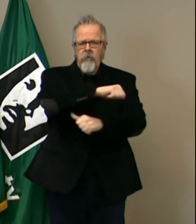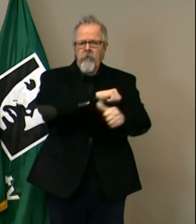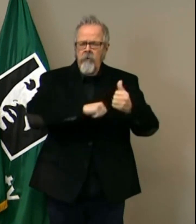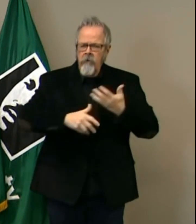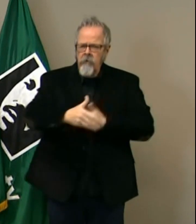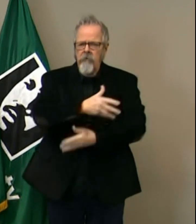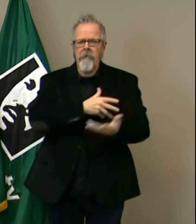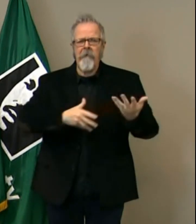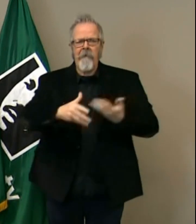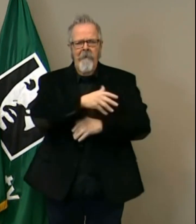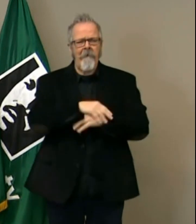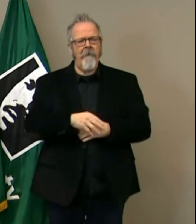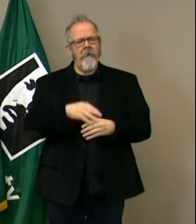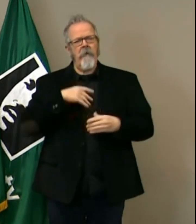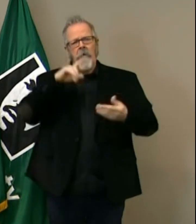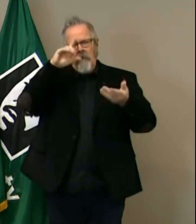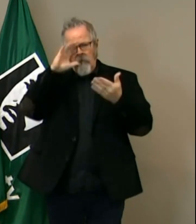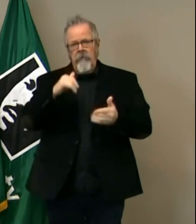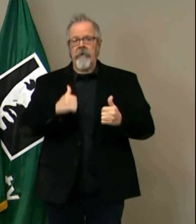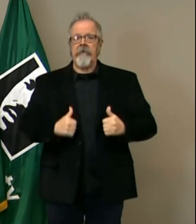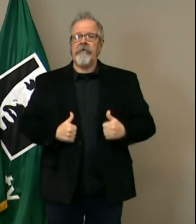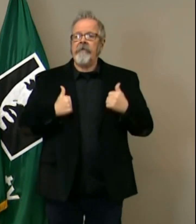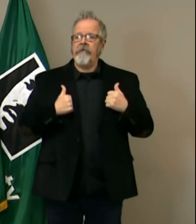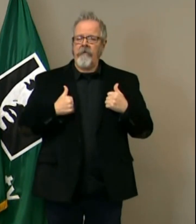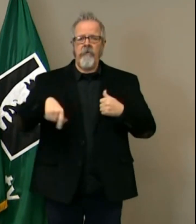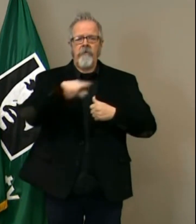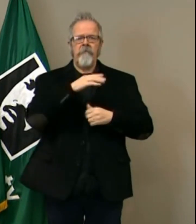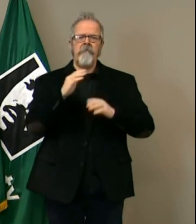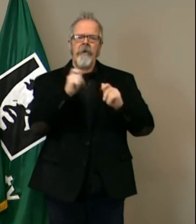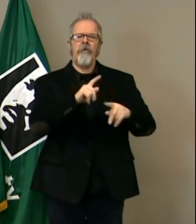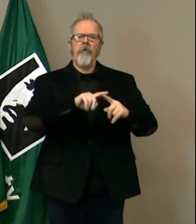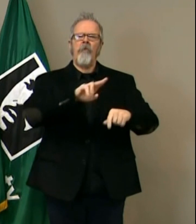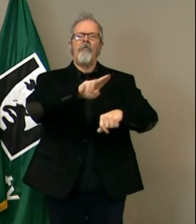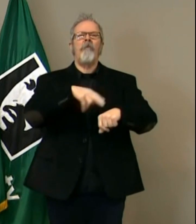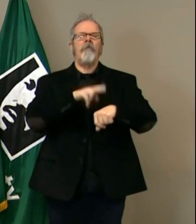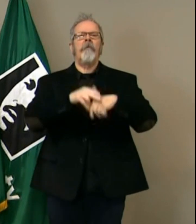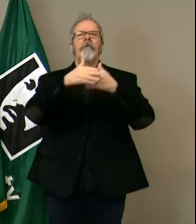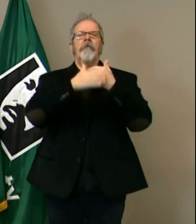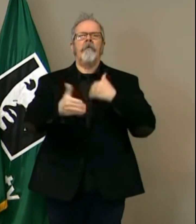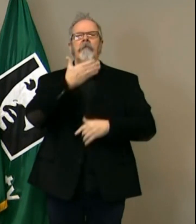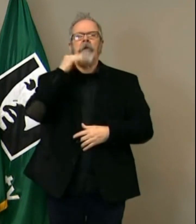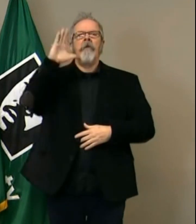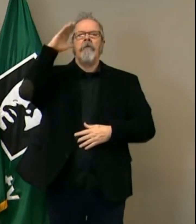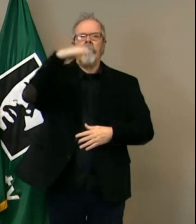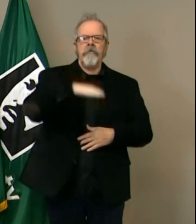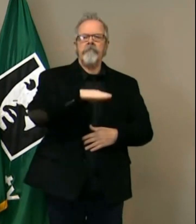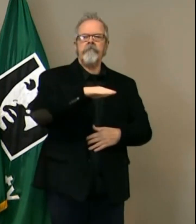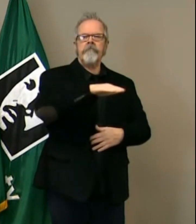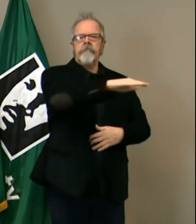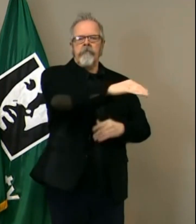today we are focused on the response but in the coming weeks we must also focus